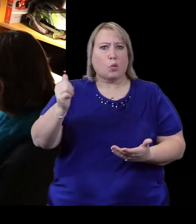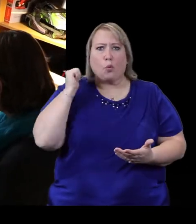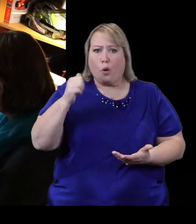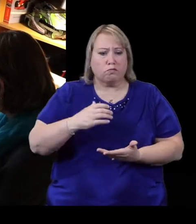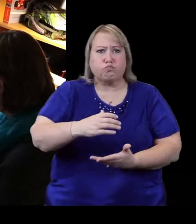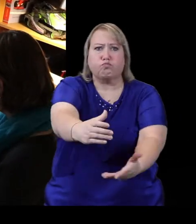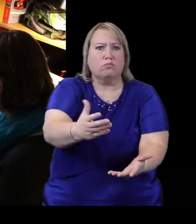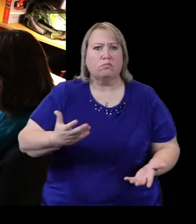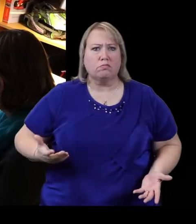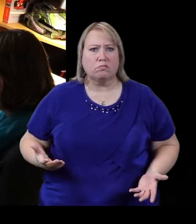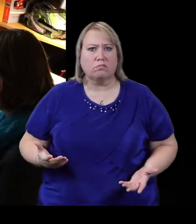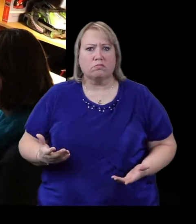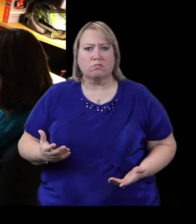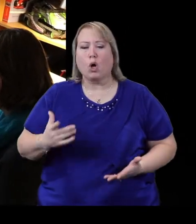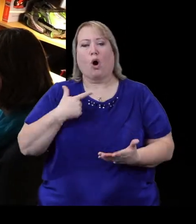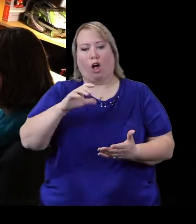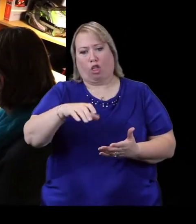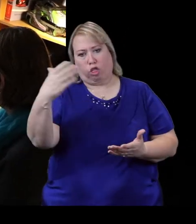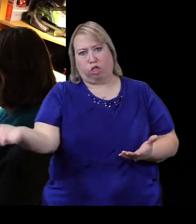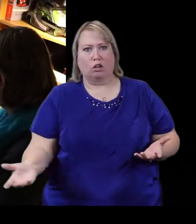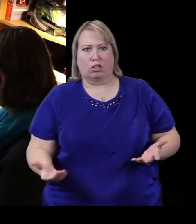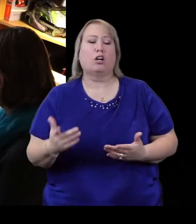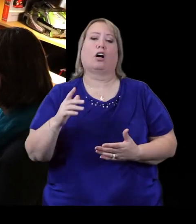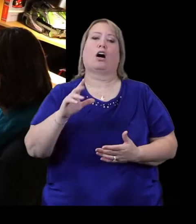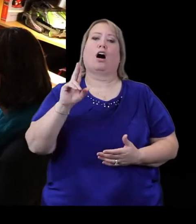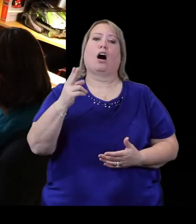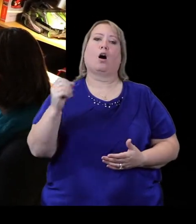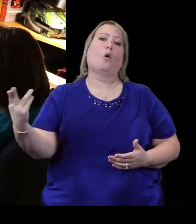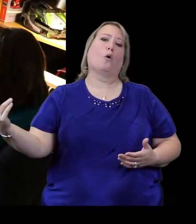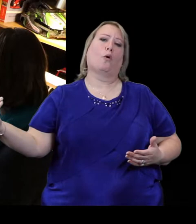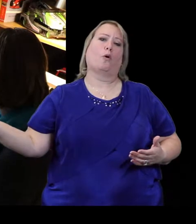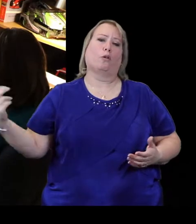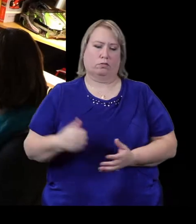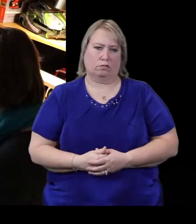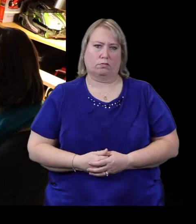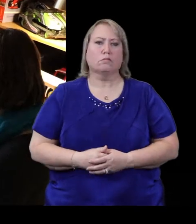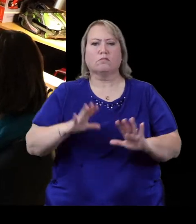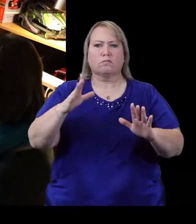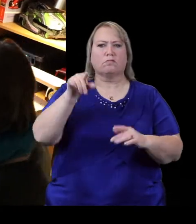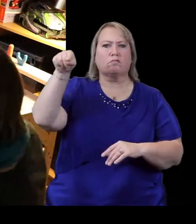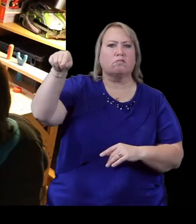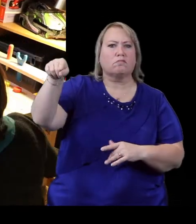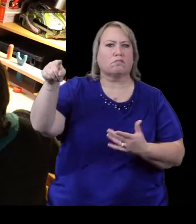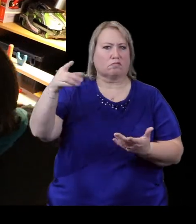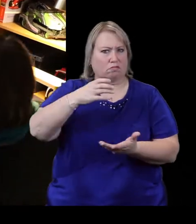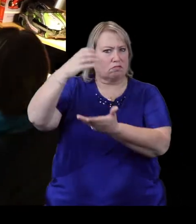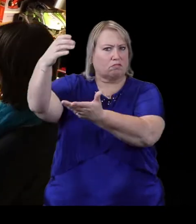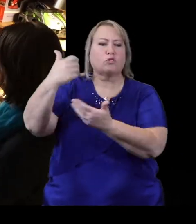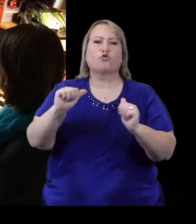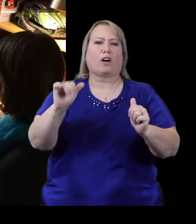Uh oh. Oh. Uh oh. How about up here? Let's try up here.